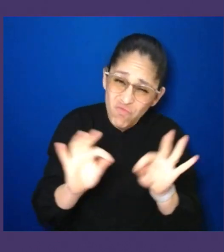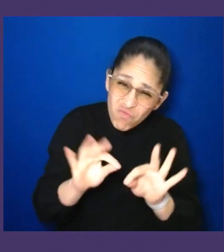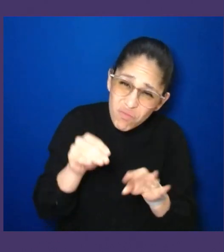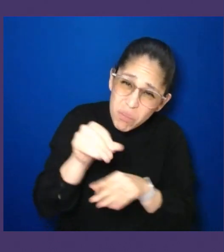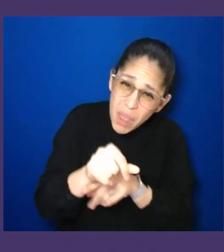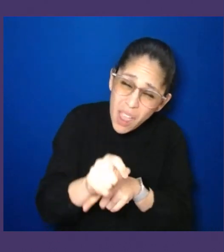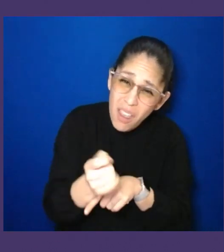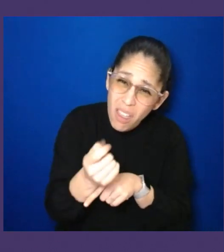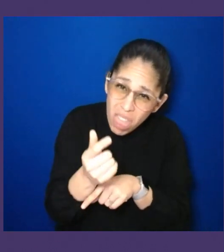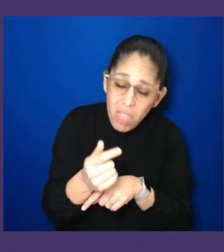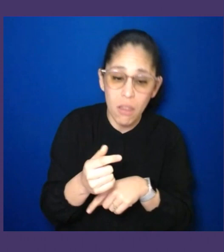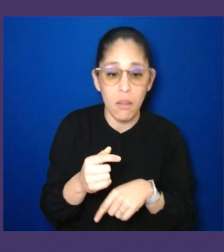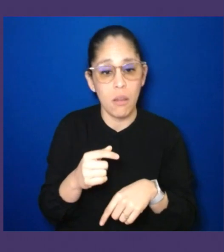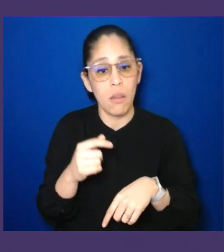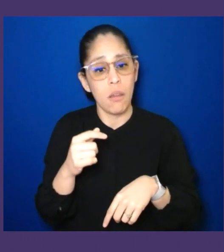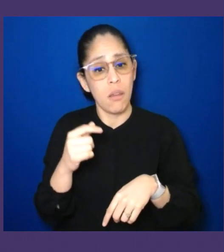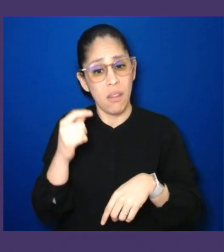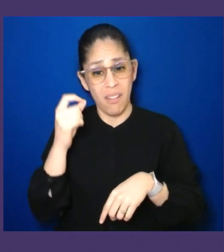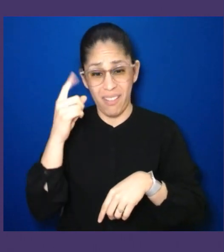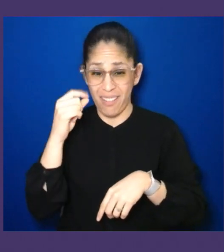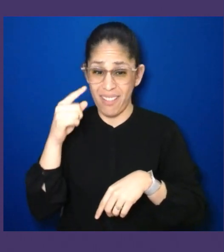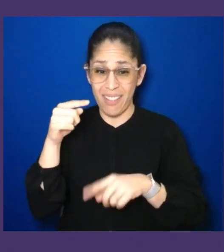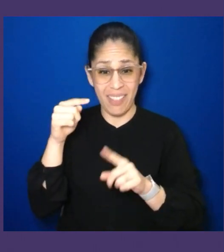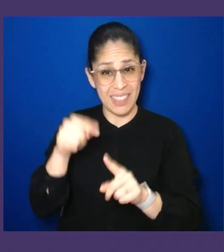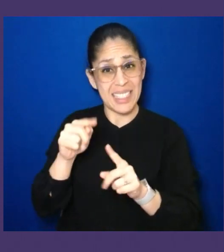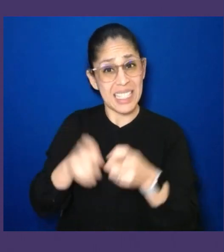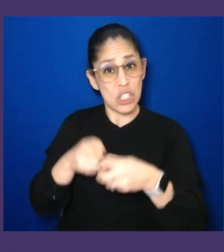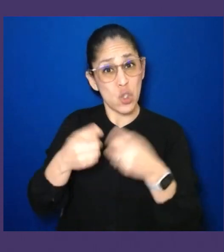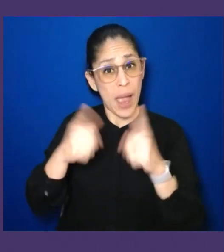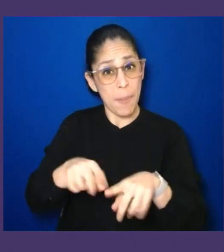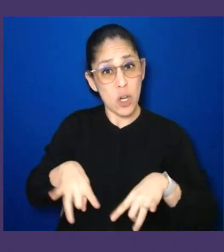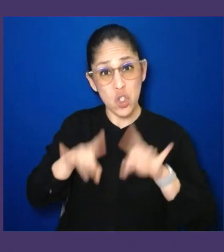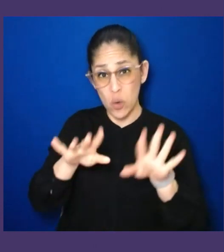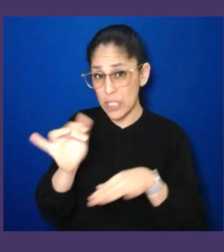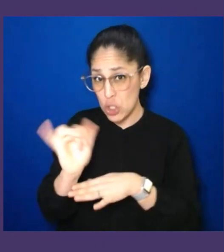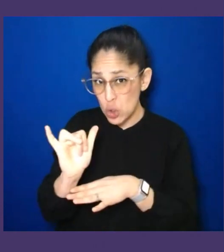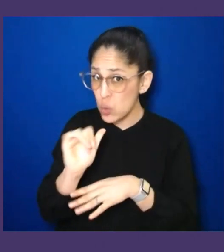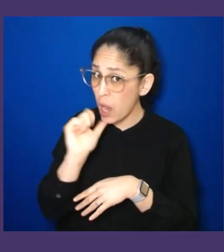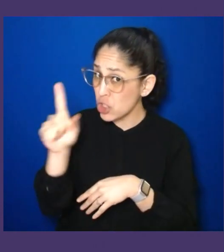but Jordan, this is an issue in Australia as well. There was a Royal Commission recently that took about five years